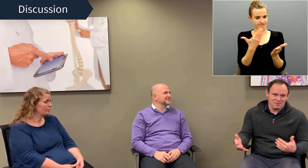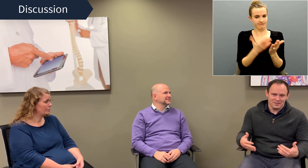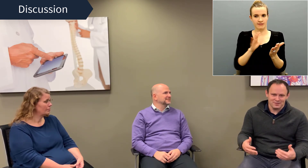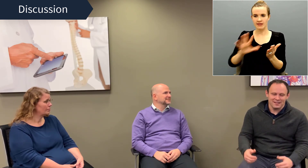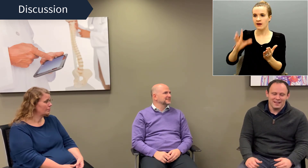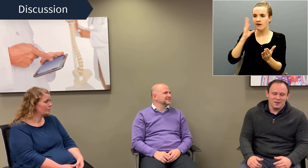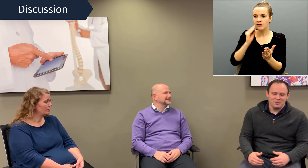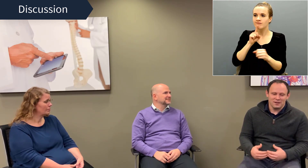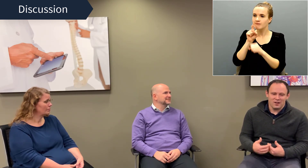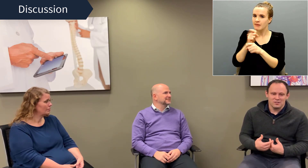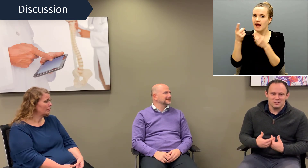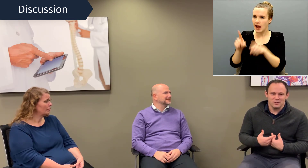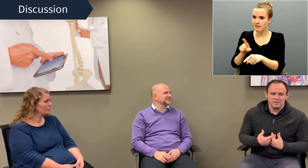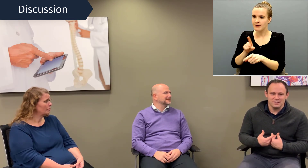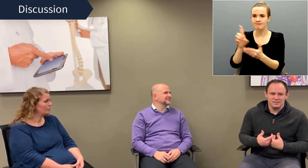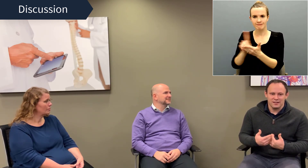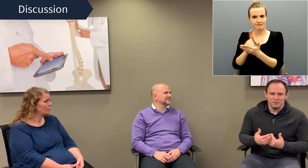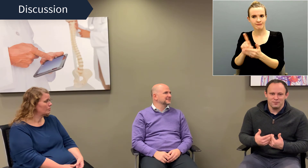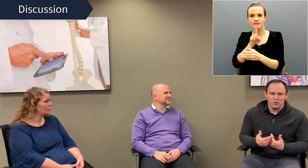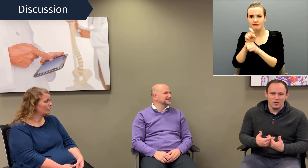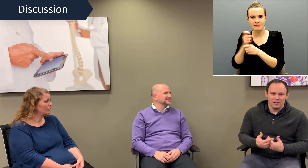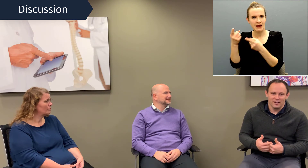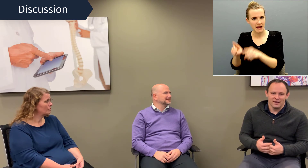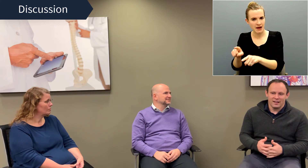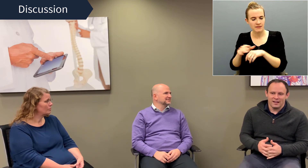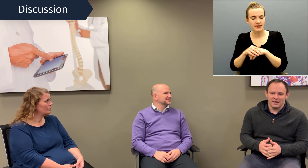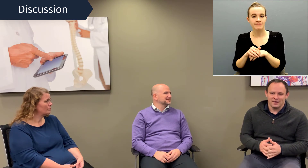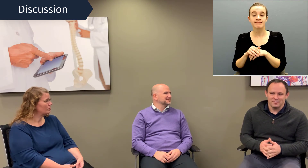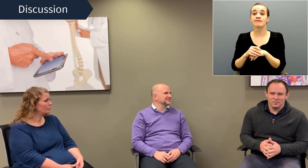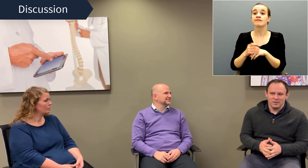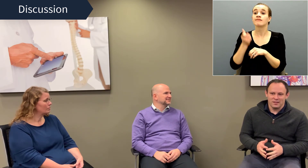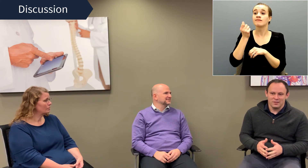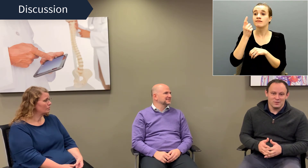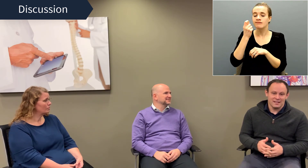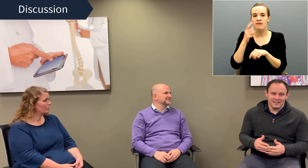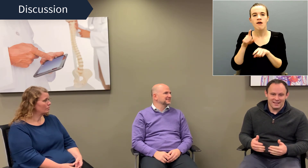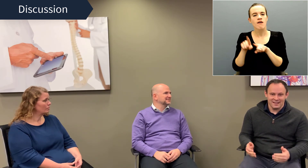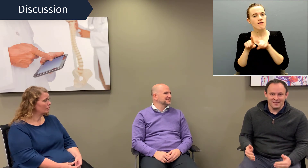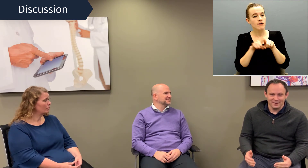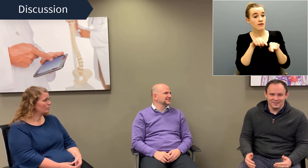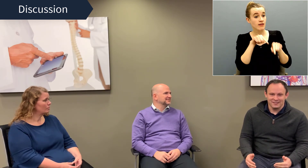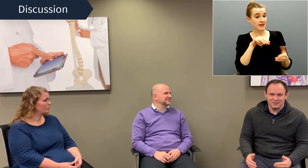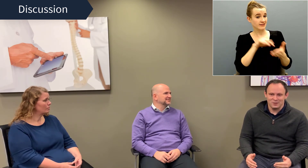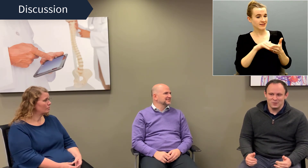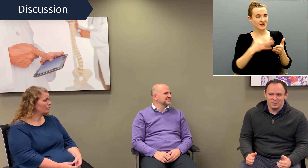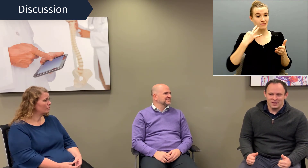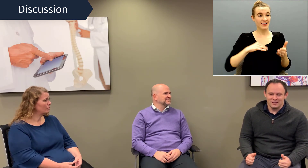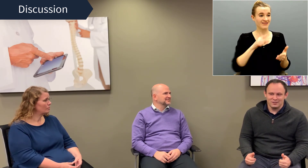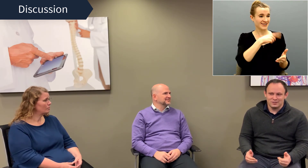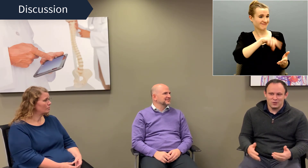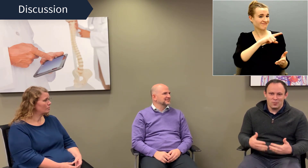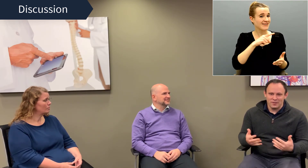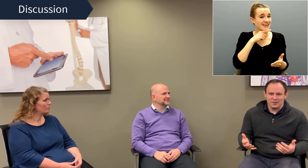measured, but it also is a study for those that can hear, too, to open their